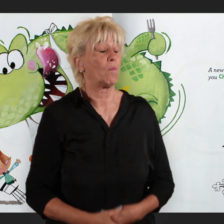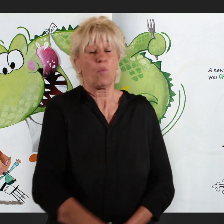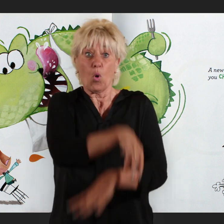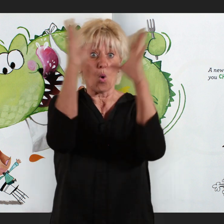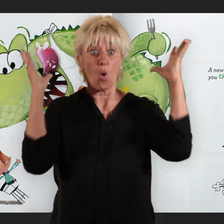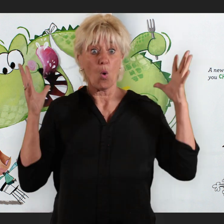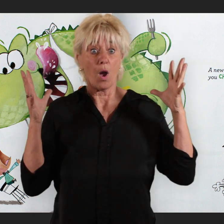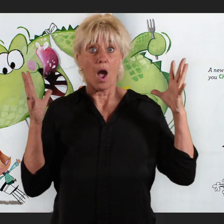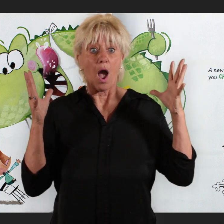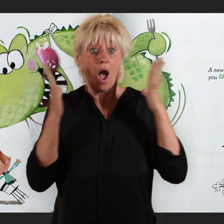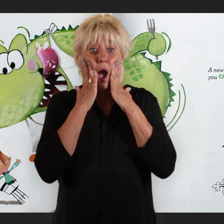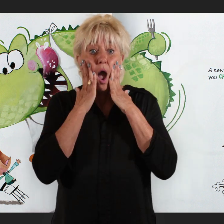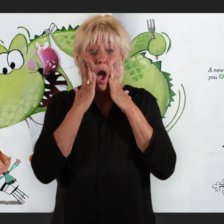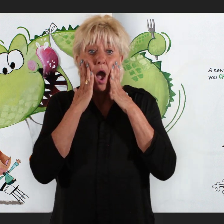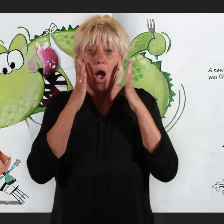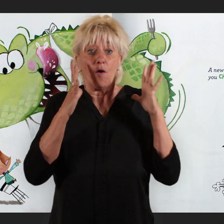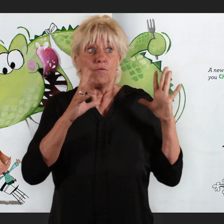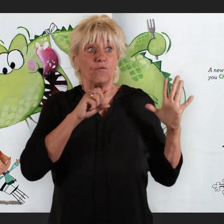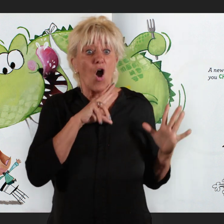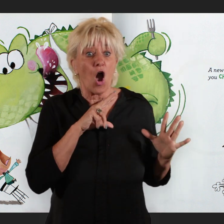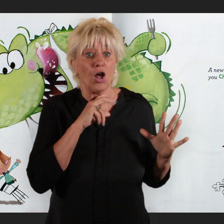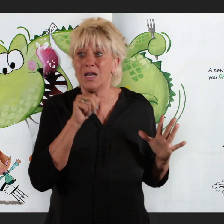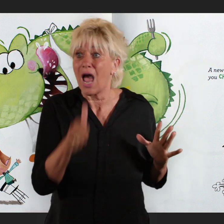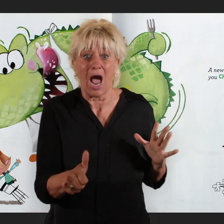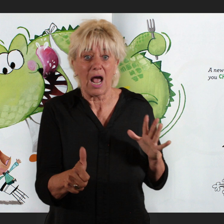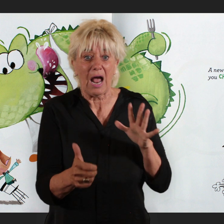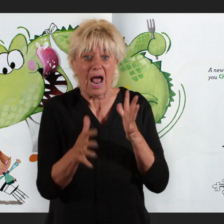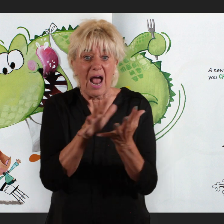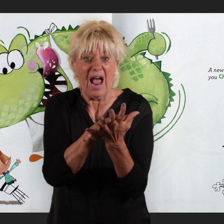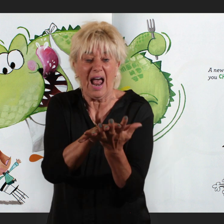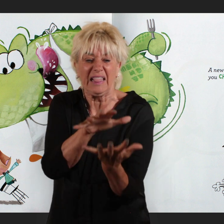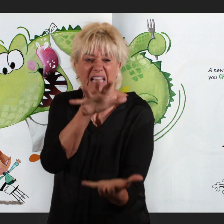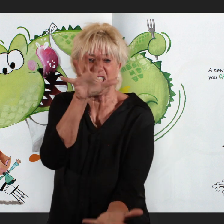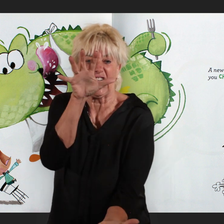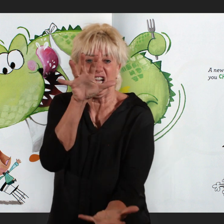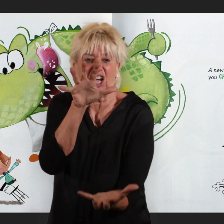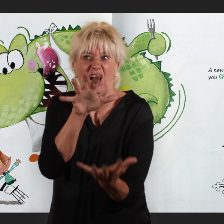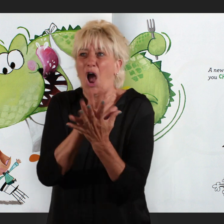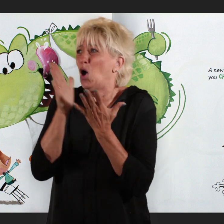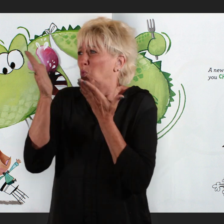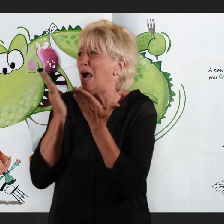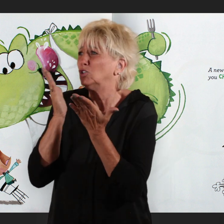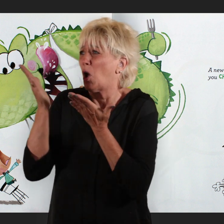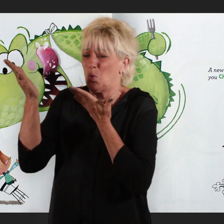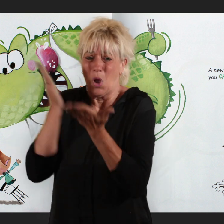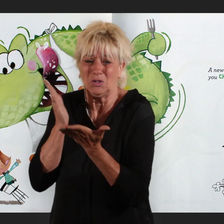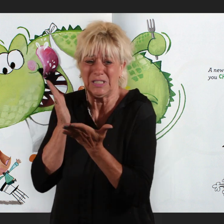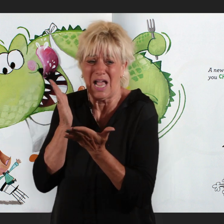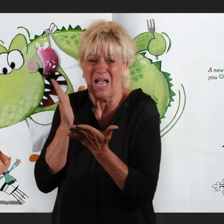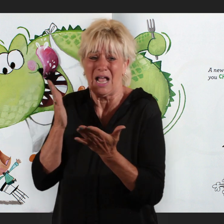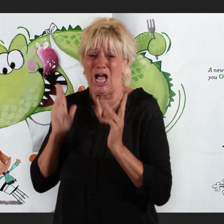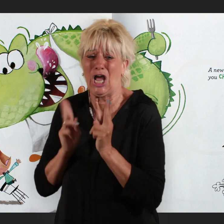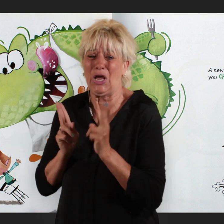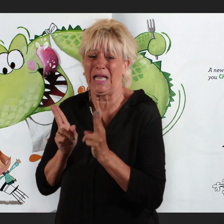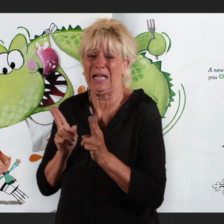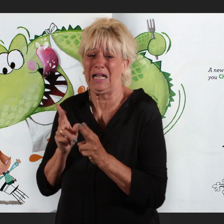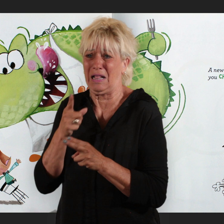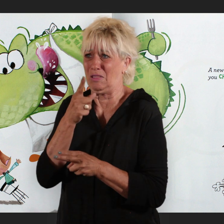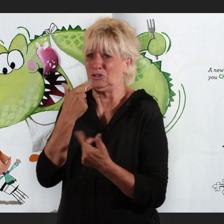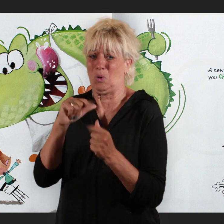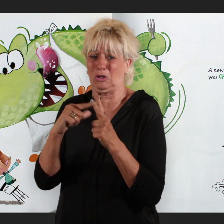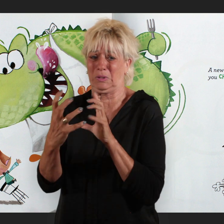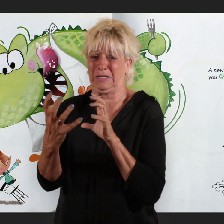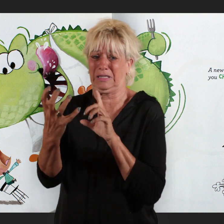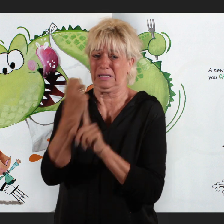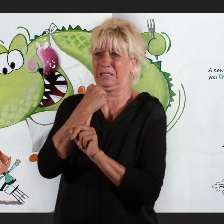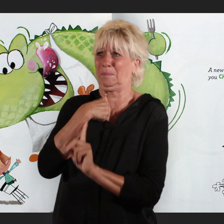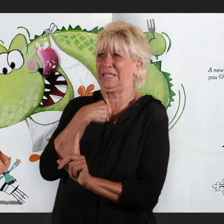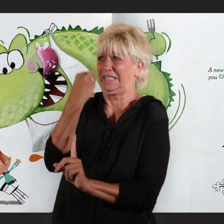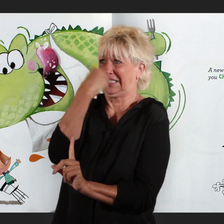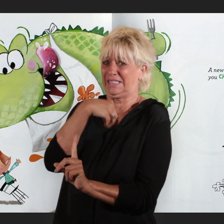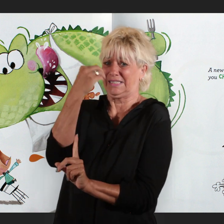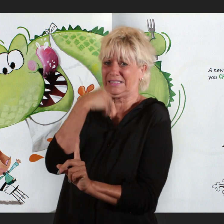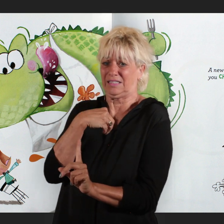Ahhh! You're not a frog! Waiter! Waiter! An alligator! Please hurry! My soup is trying to eat me!